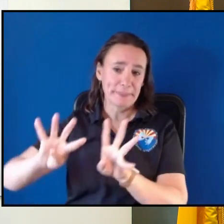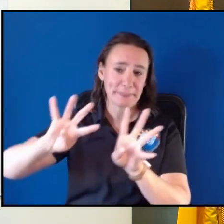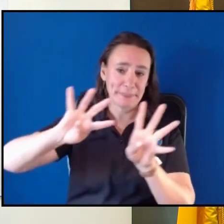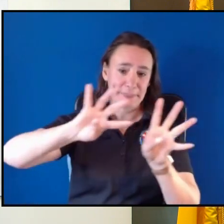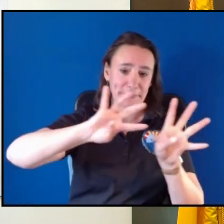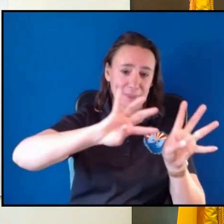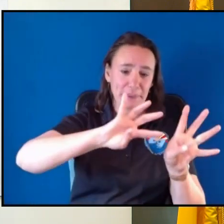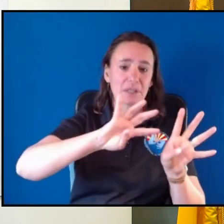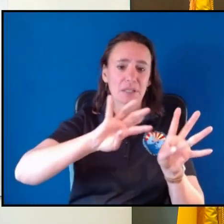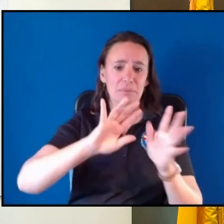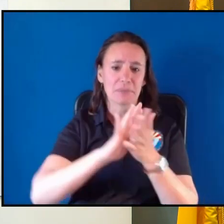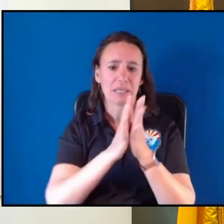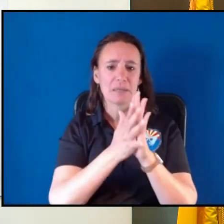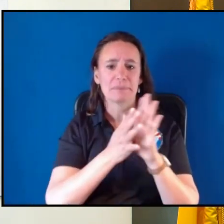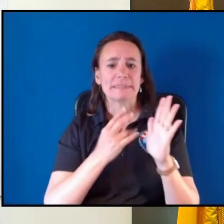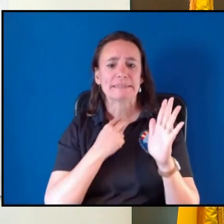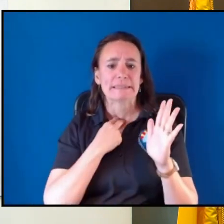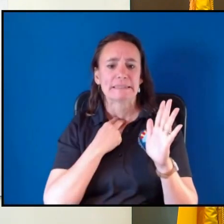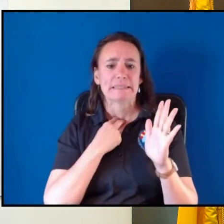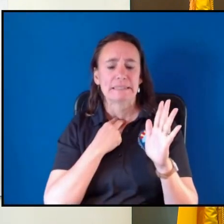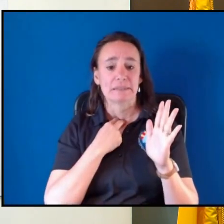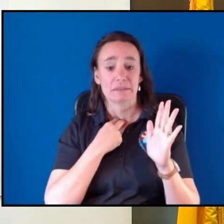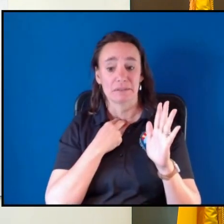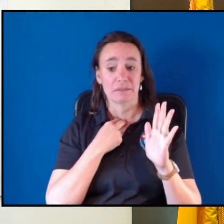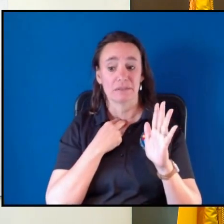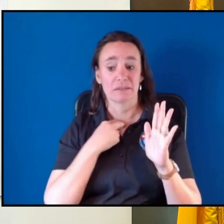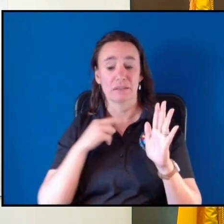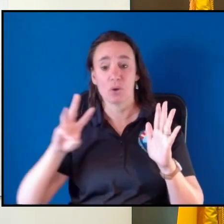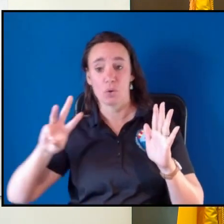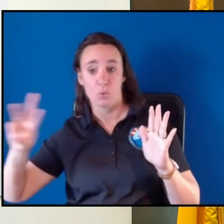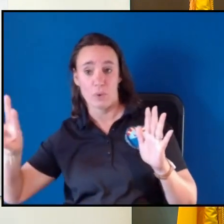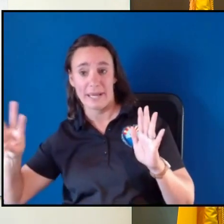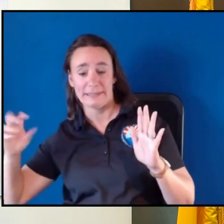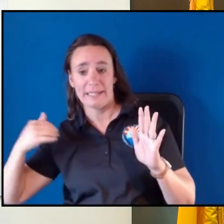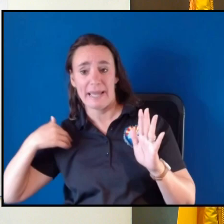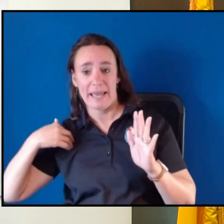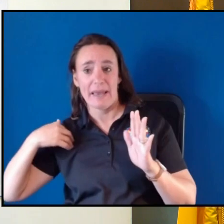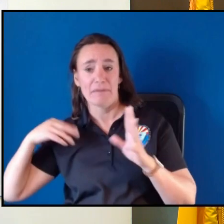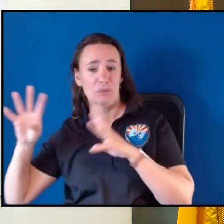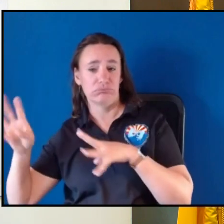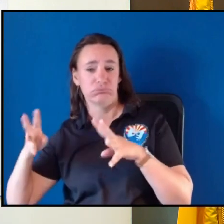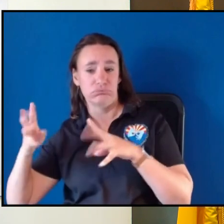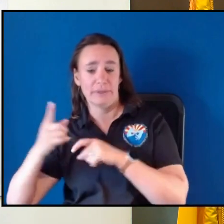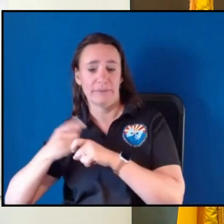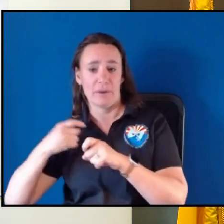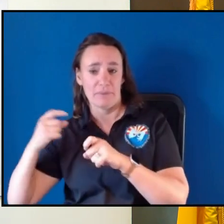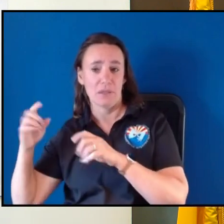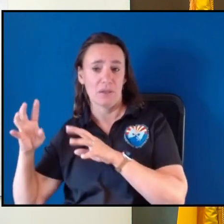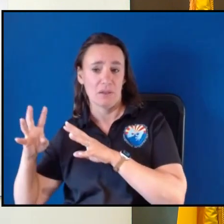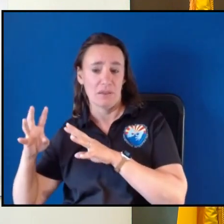Because out west, you have winds coming in from the west. So, what happens if you look at it, these green lines are really